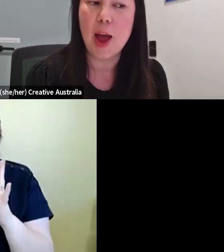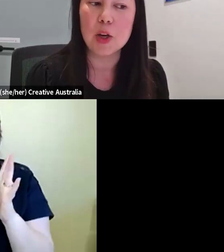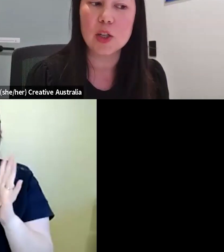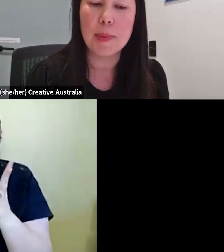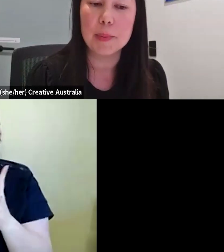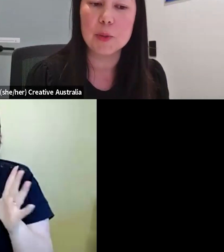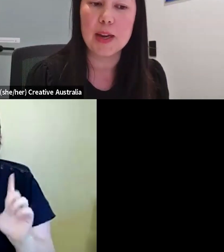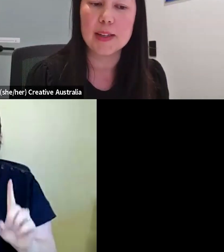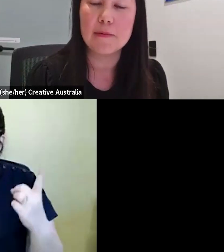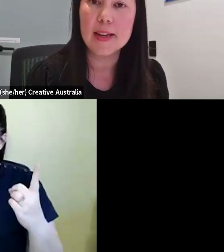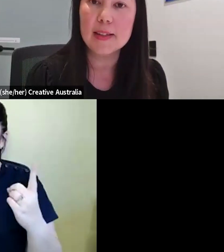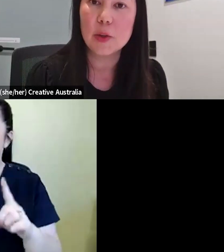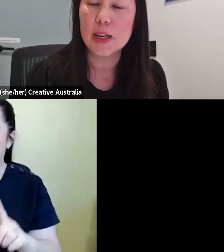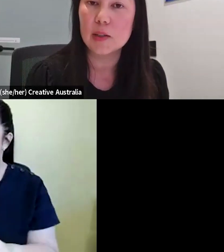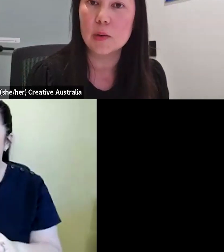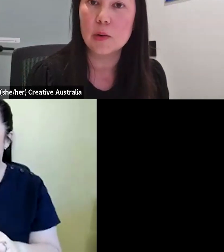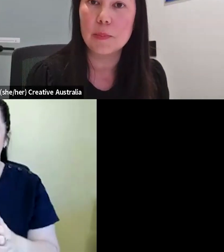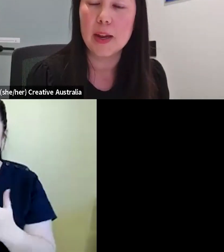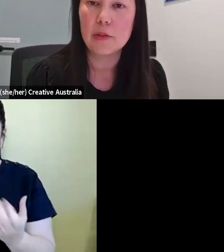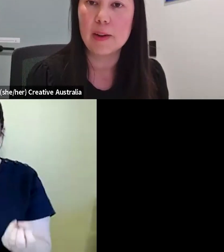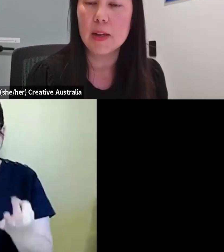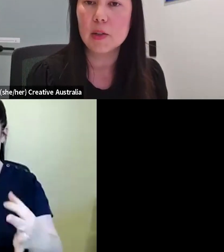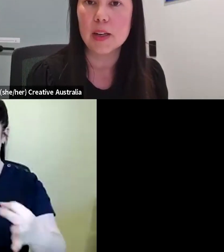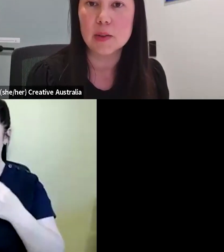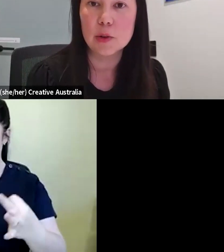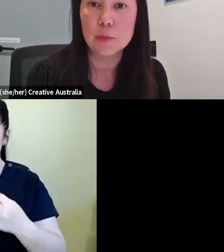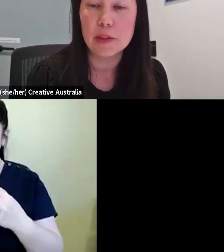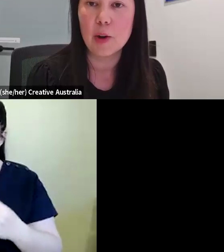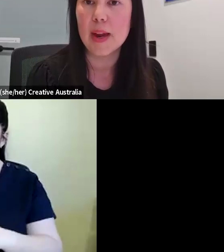how much time people spend in Venice. Your install could be three months, your install could be three